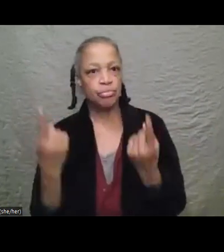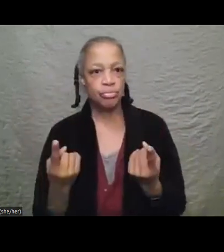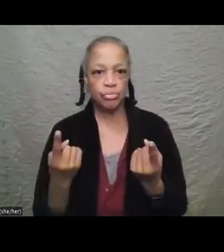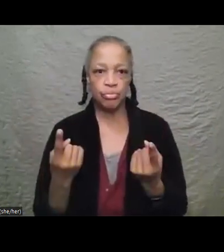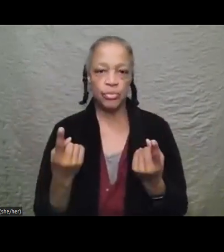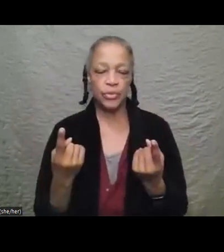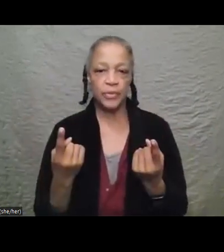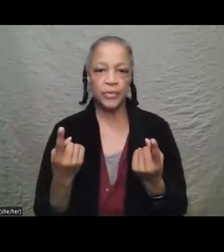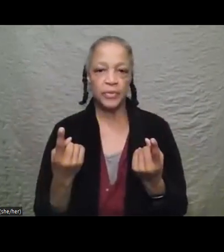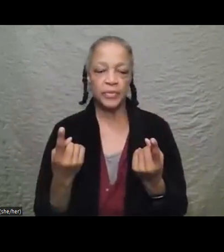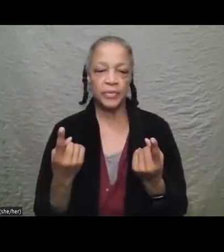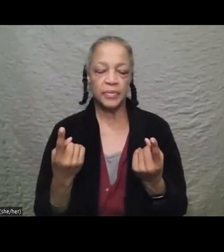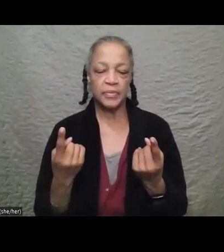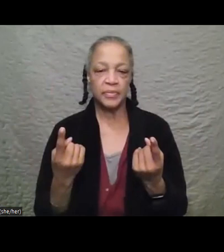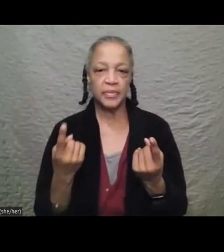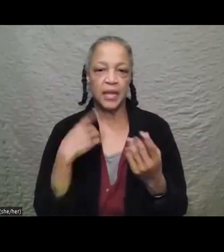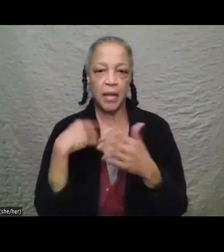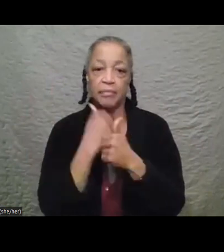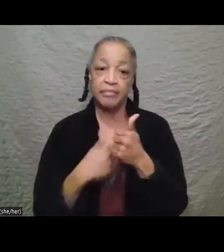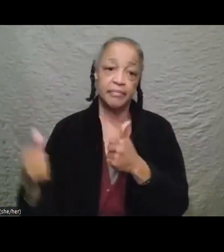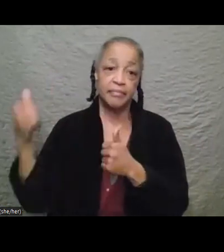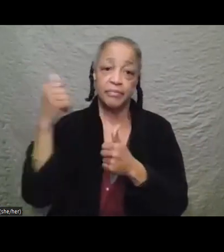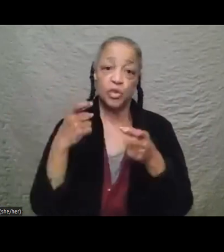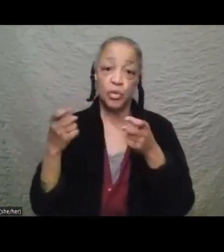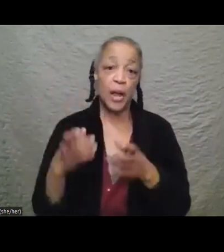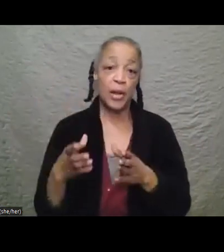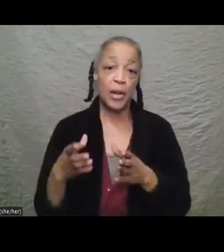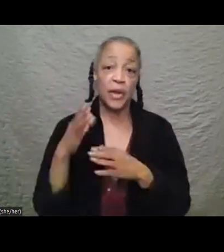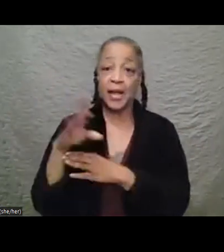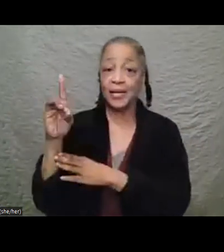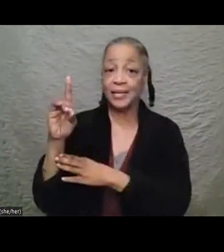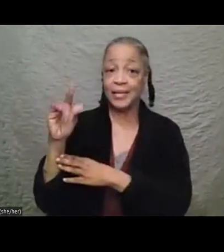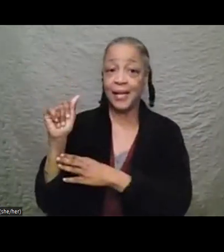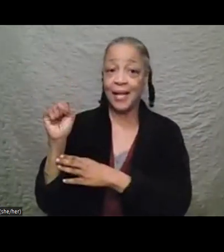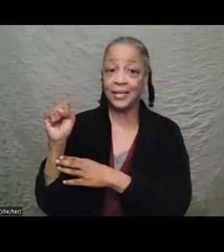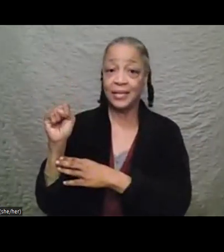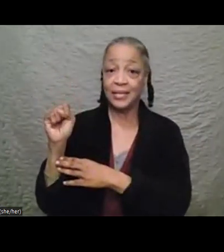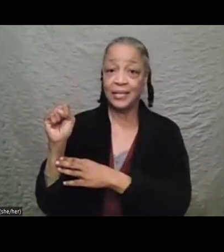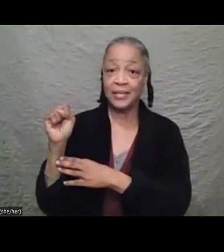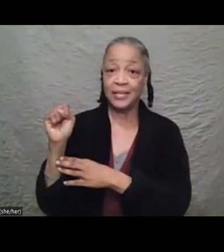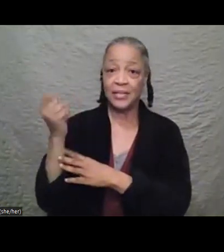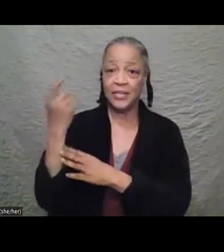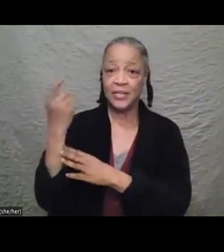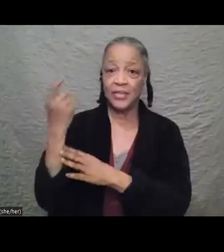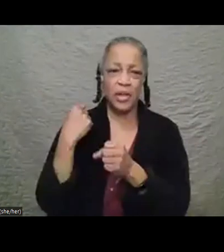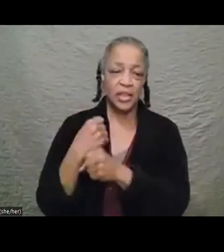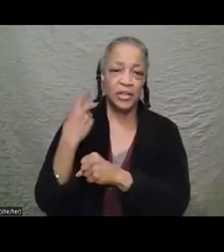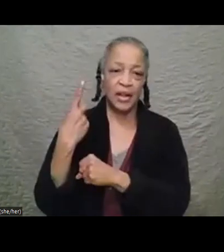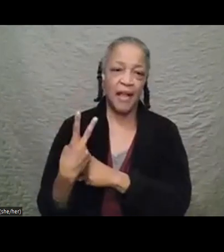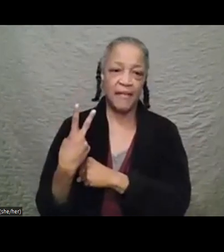I have been the Executive Director for about 1.5 years.